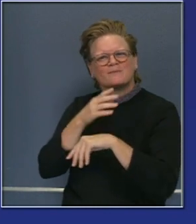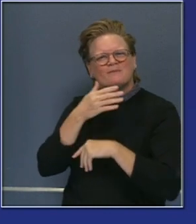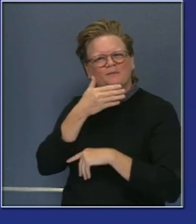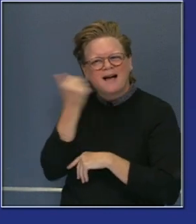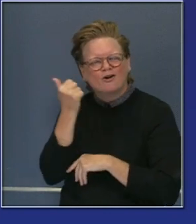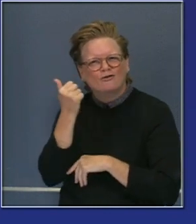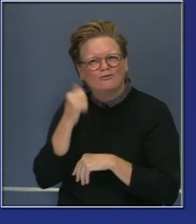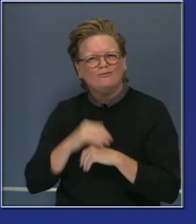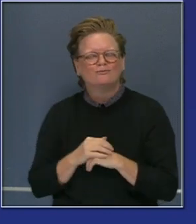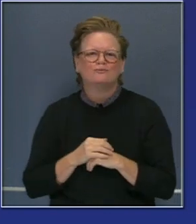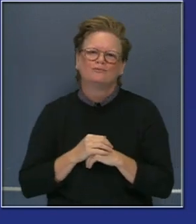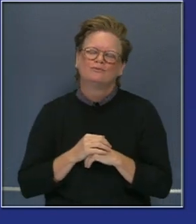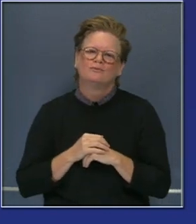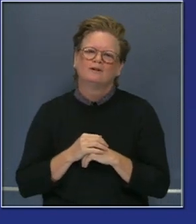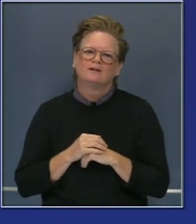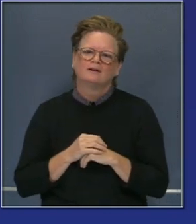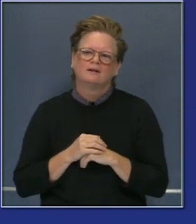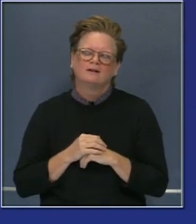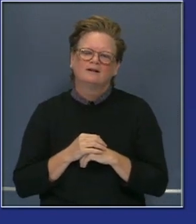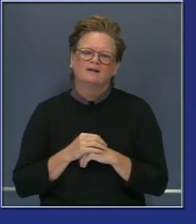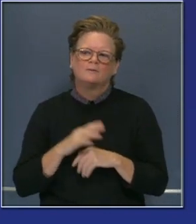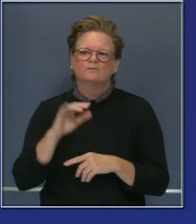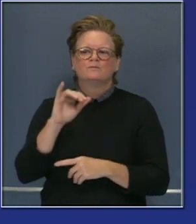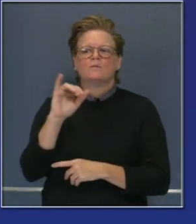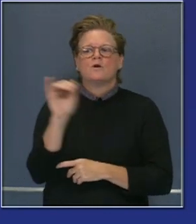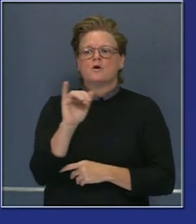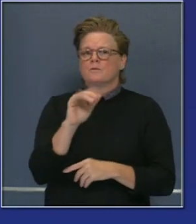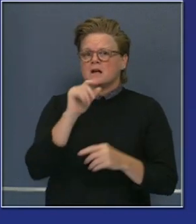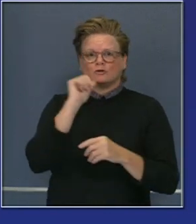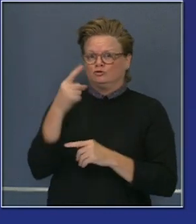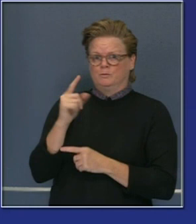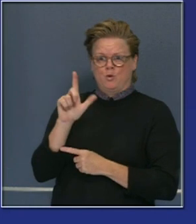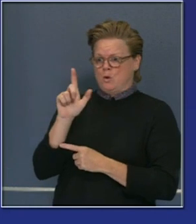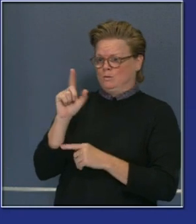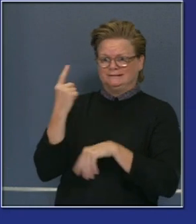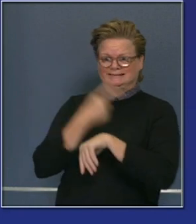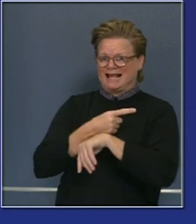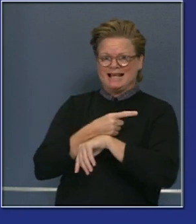MOVING COUNTIES WITHIN TIERS AND MODIFYING THE AATIVITIES WITHIN THOSE RESPECTIVE